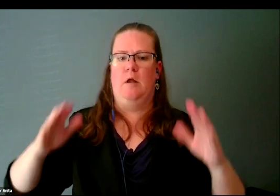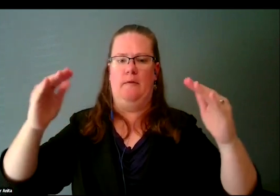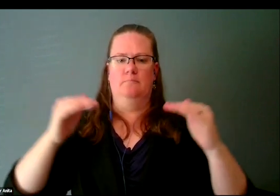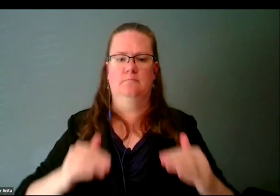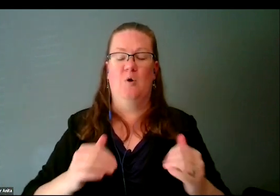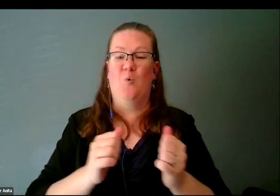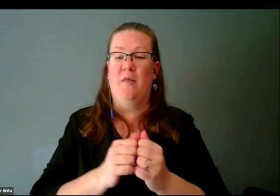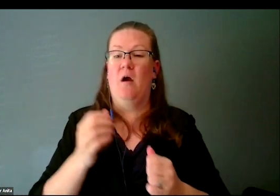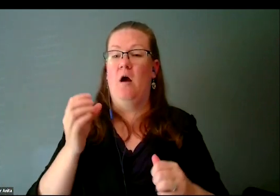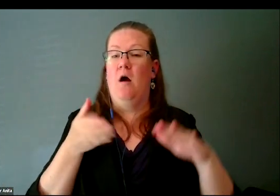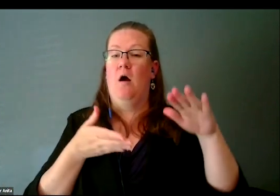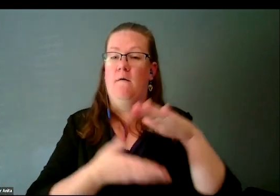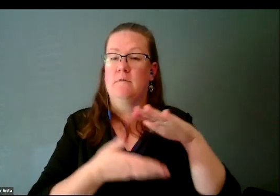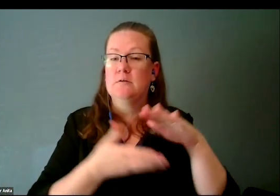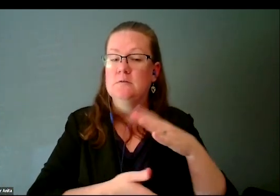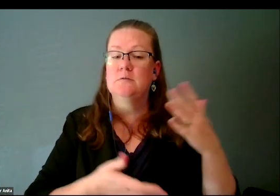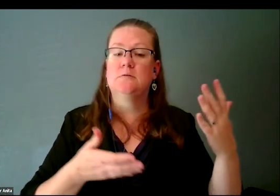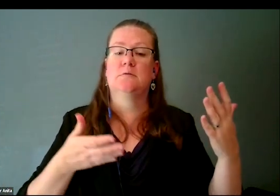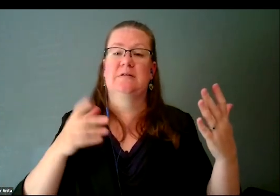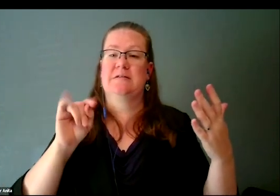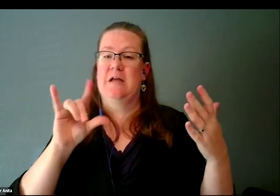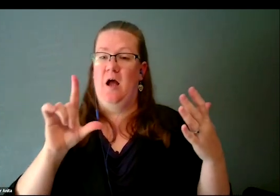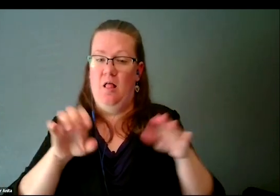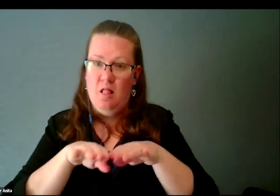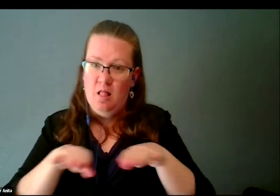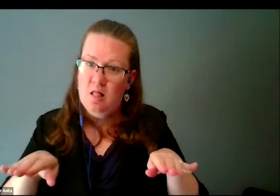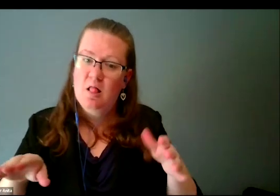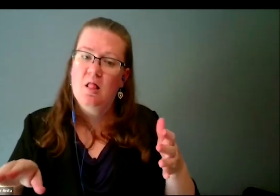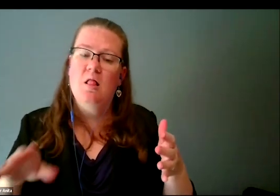and the tile in front of the ovens and basically out of the workspace